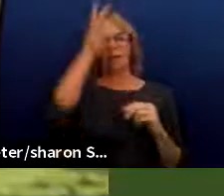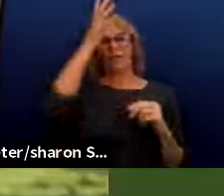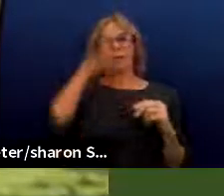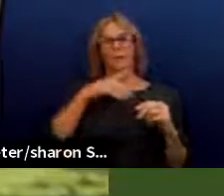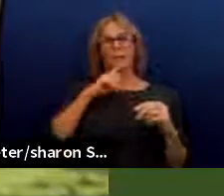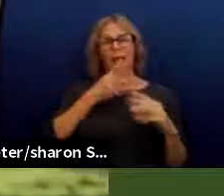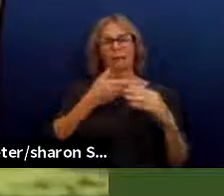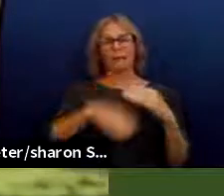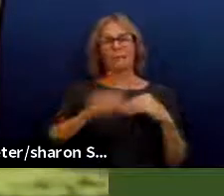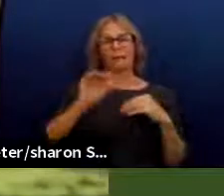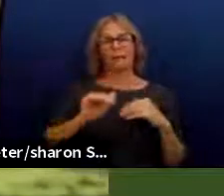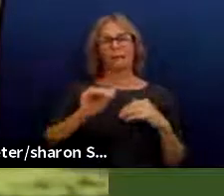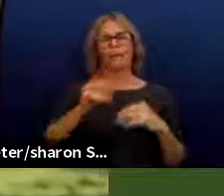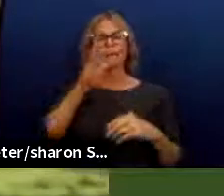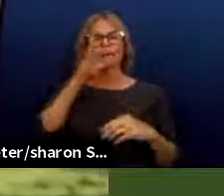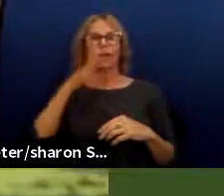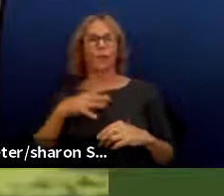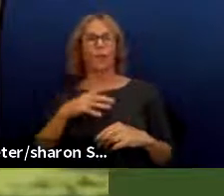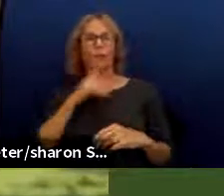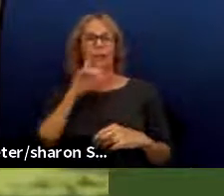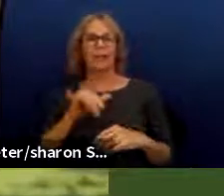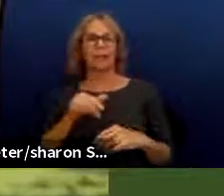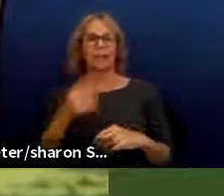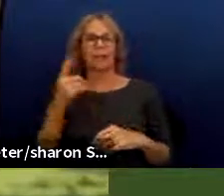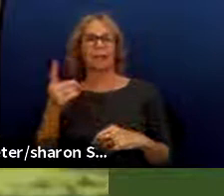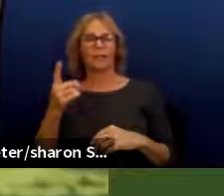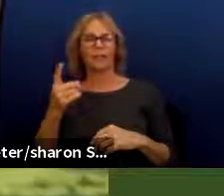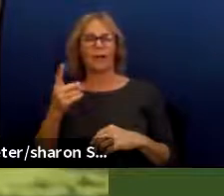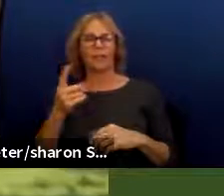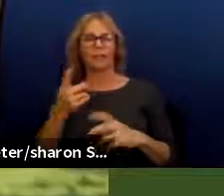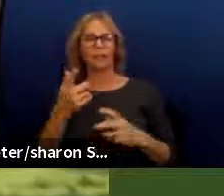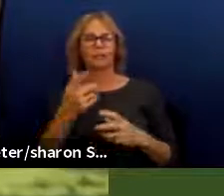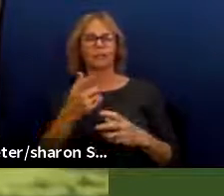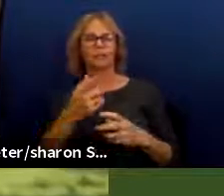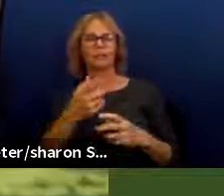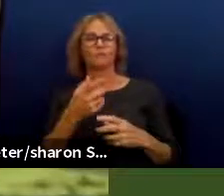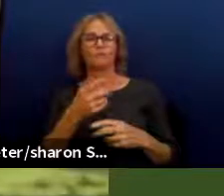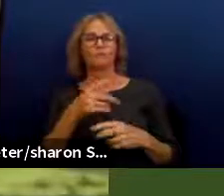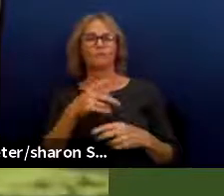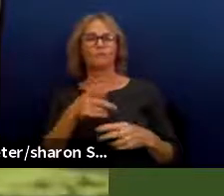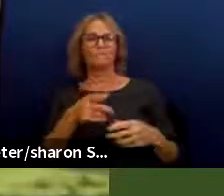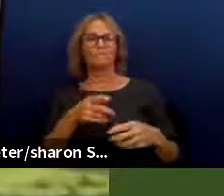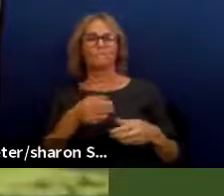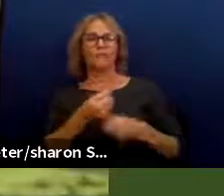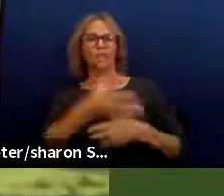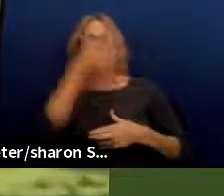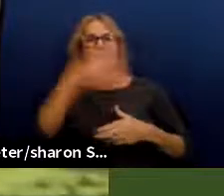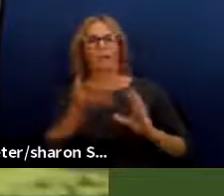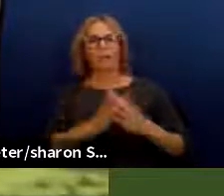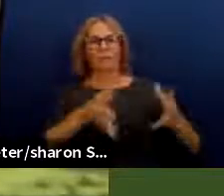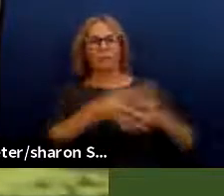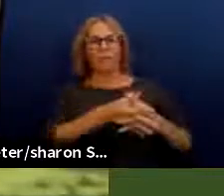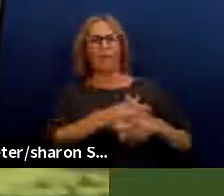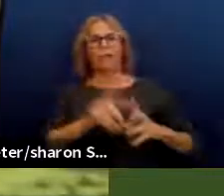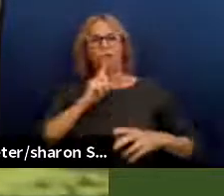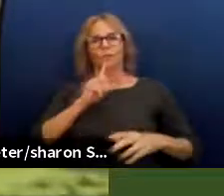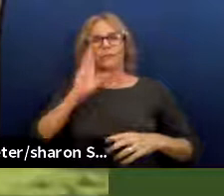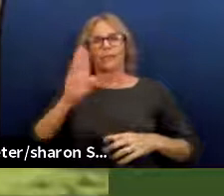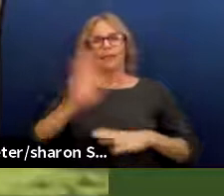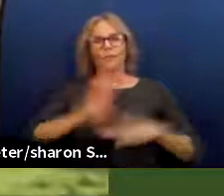child. And the woman is actually the one who got the man pregnant. And this is their own biological child. So when we see, you know,